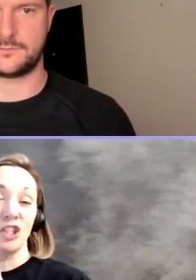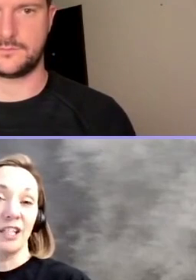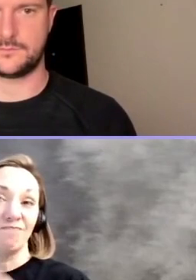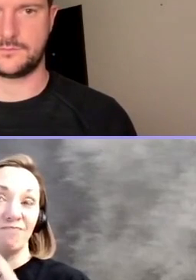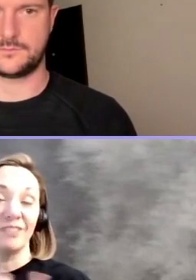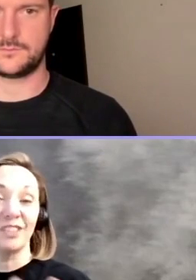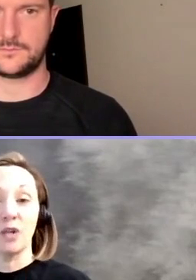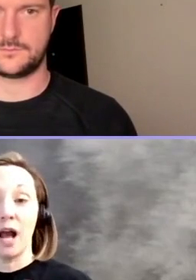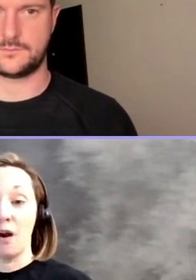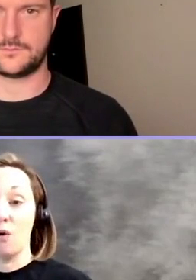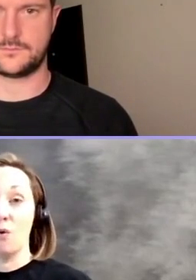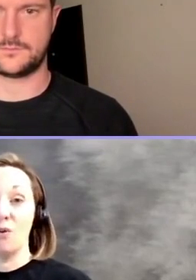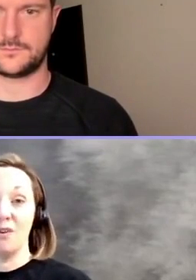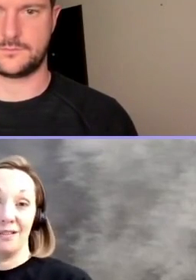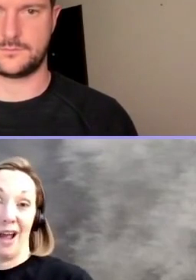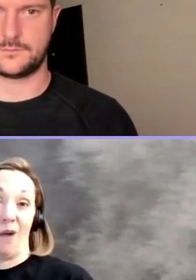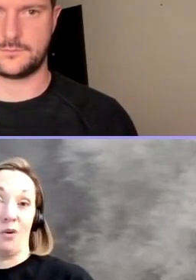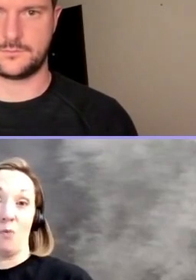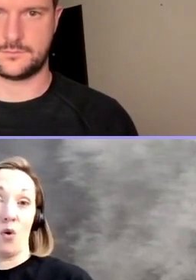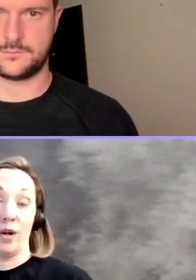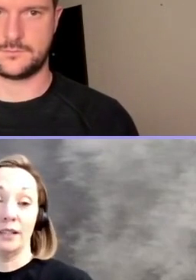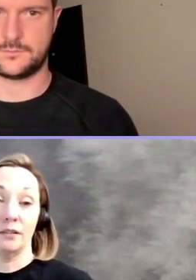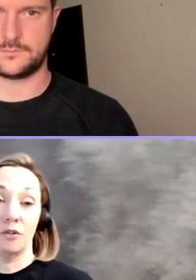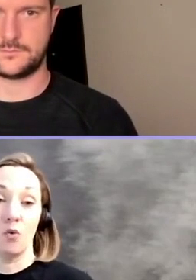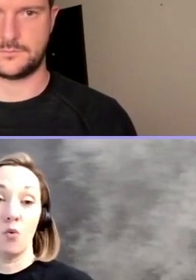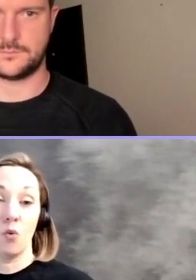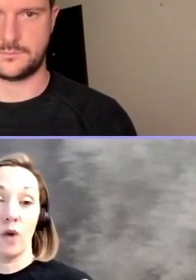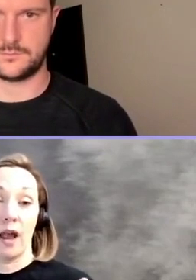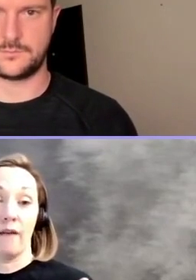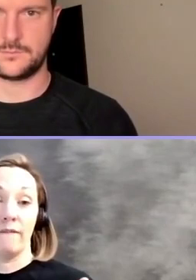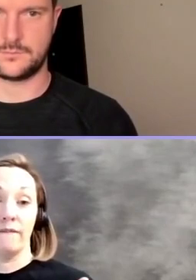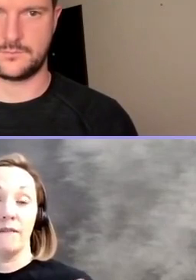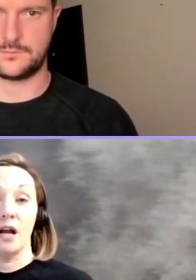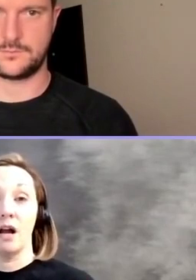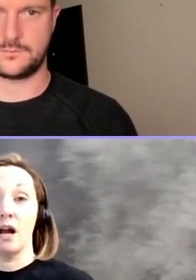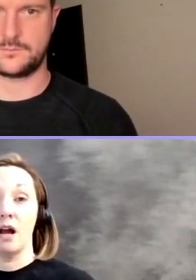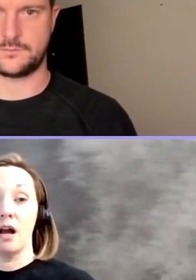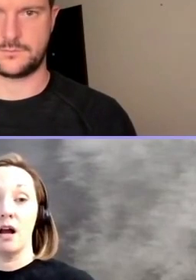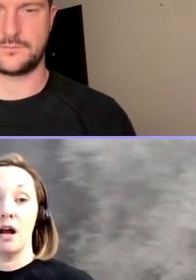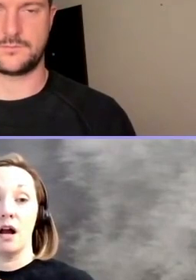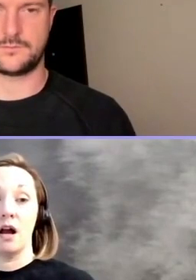That's three great examples of how you are considering people with disabilities can create experiences that